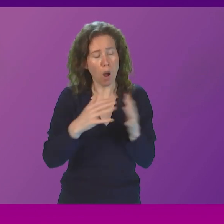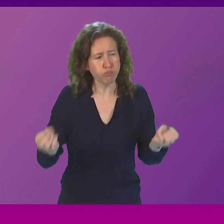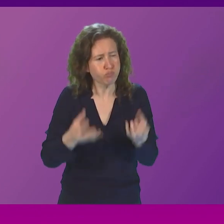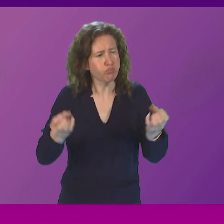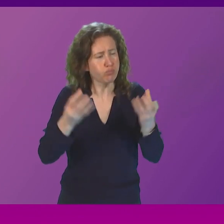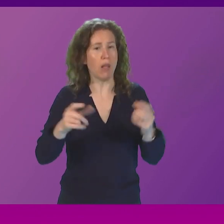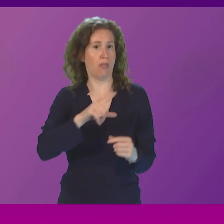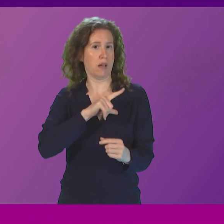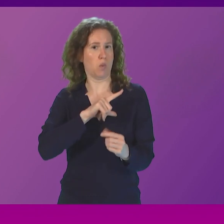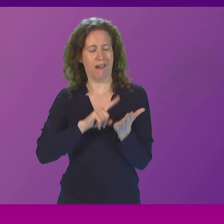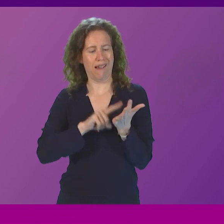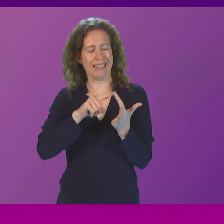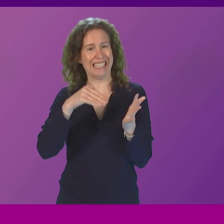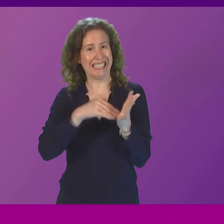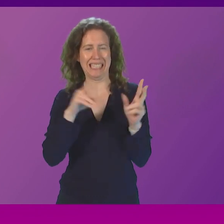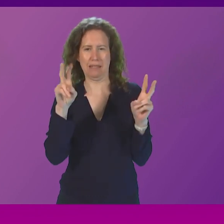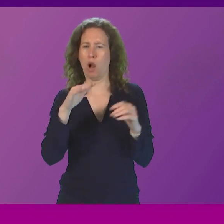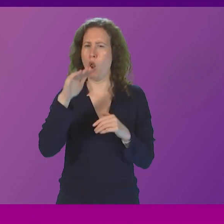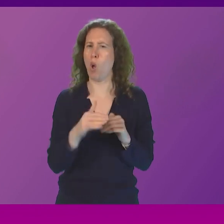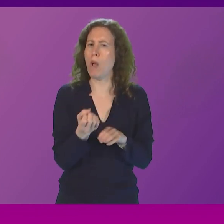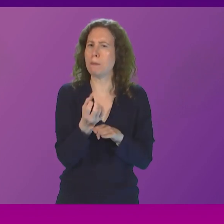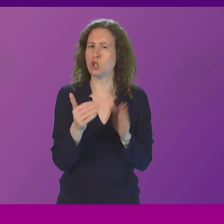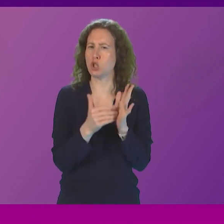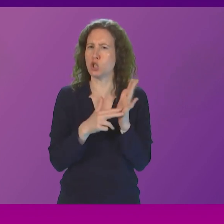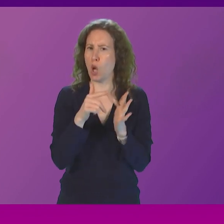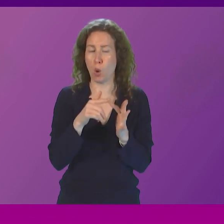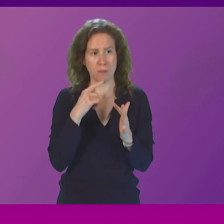That is why the introduction of the LEZ has been welcomed by the likes of Asthma and Lung